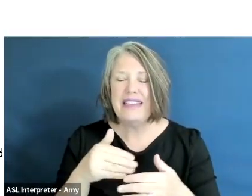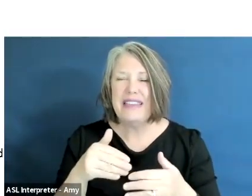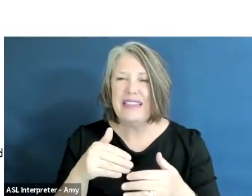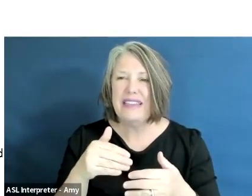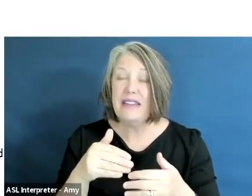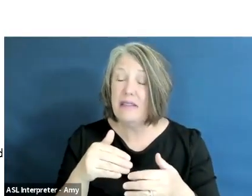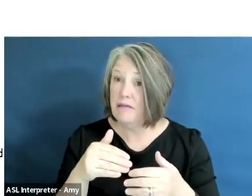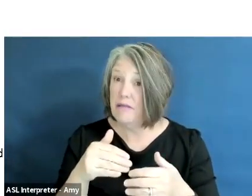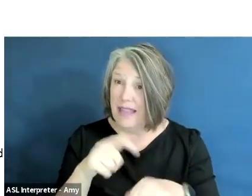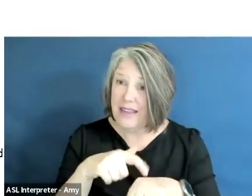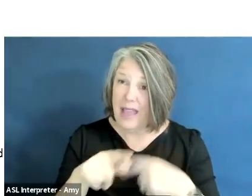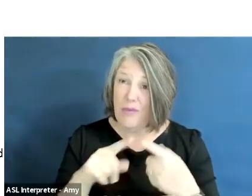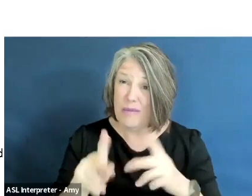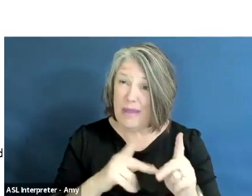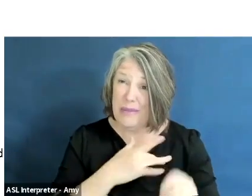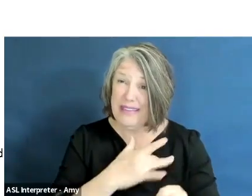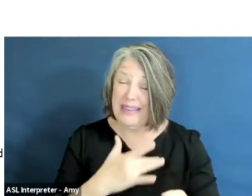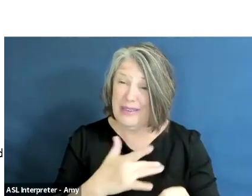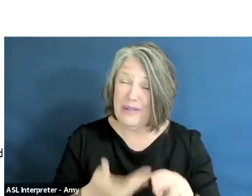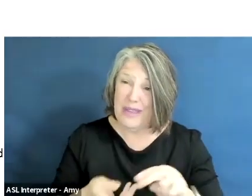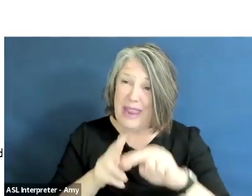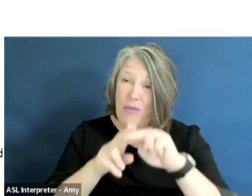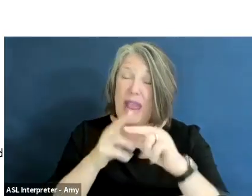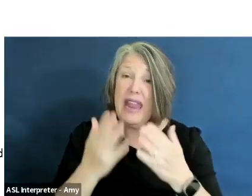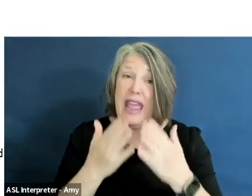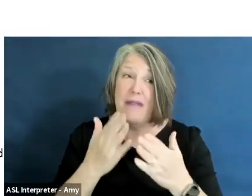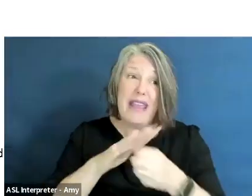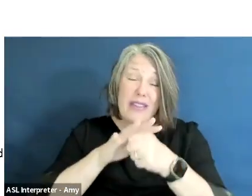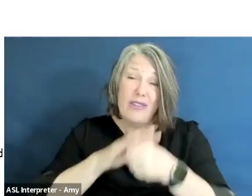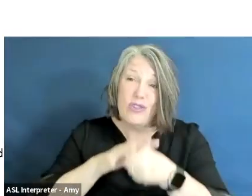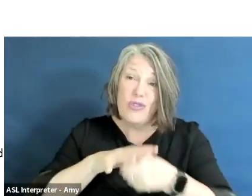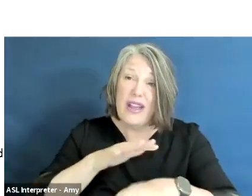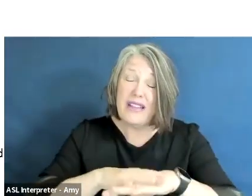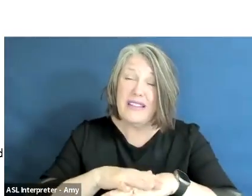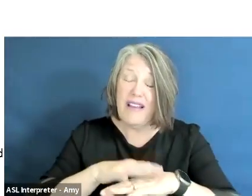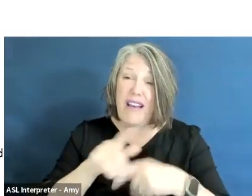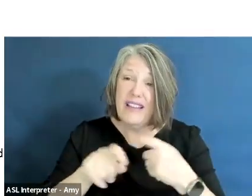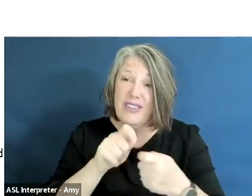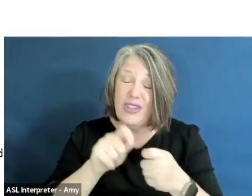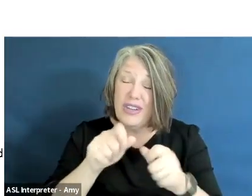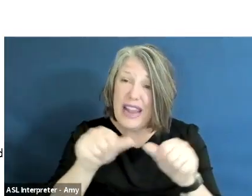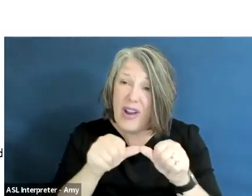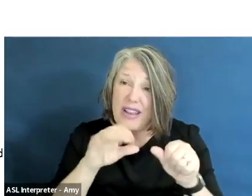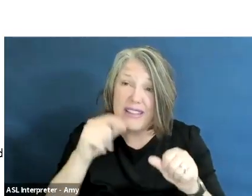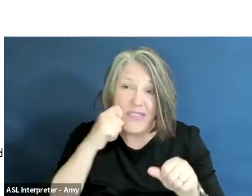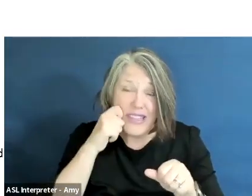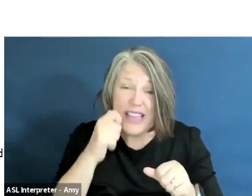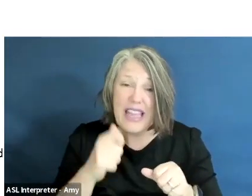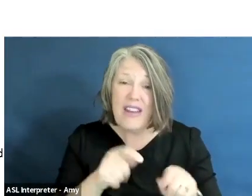and they may put additional stress on certain areas of skin. We want to avoid pressure injuries